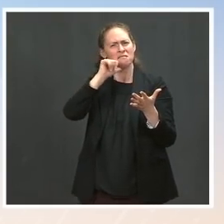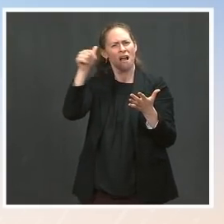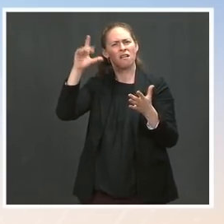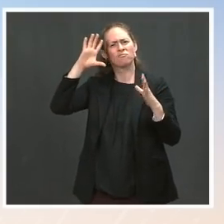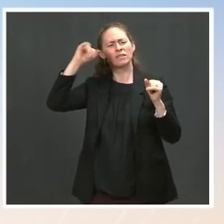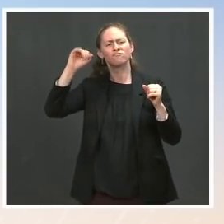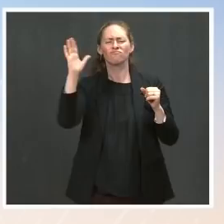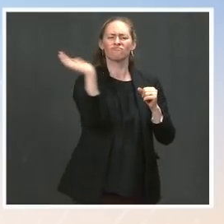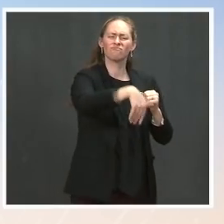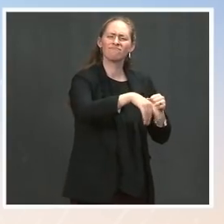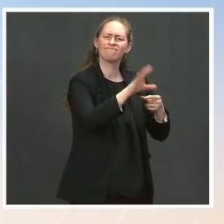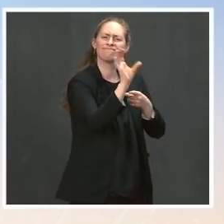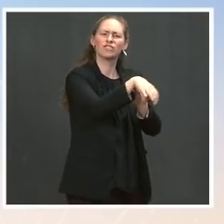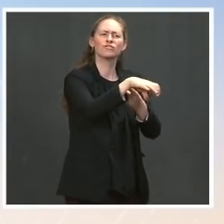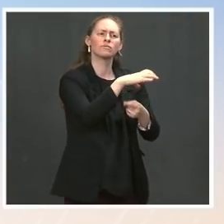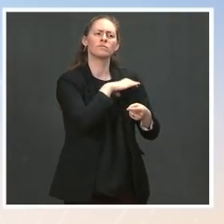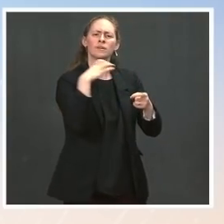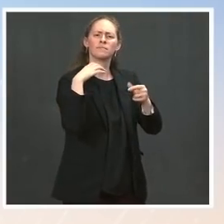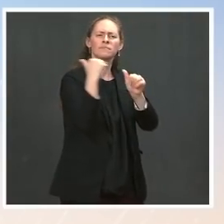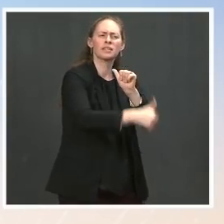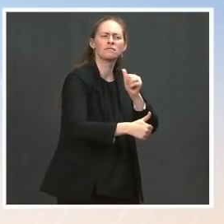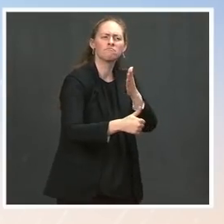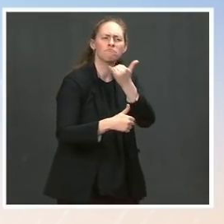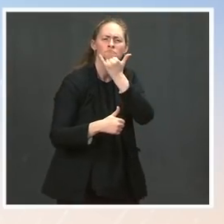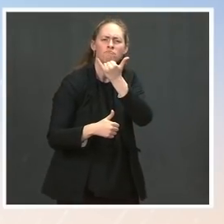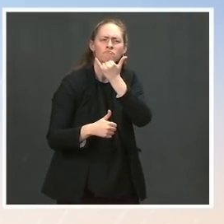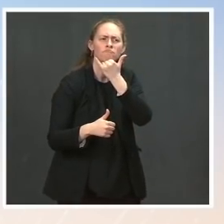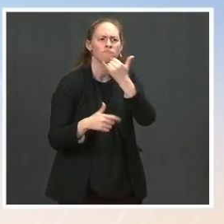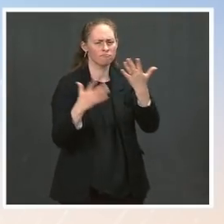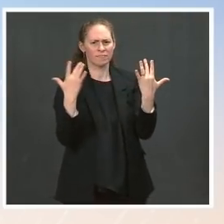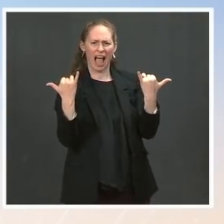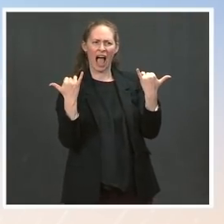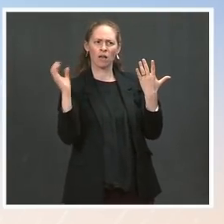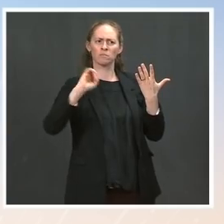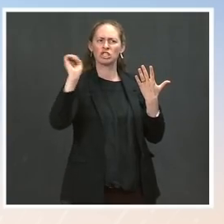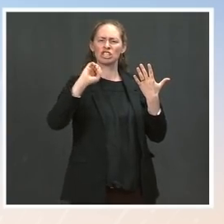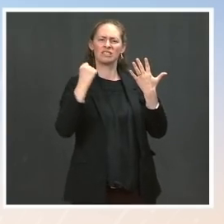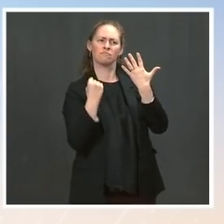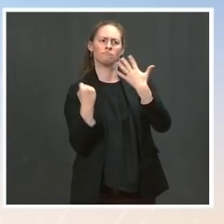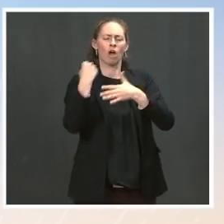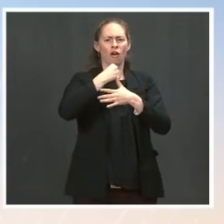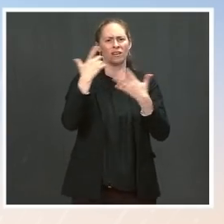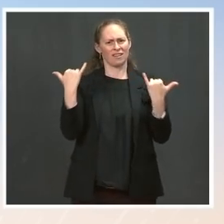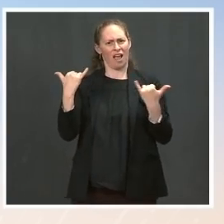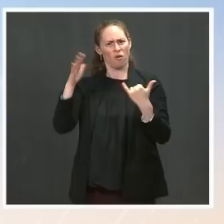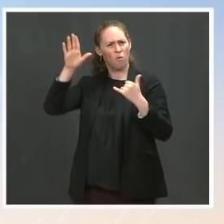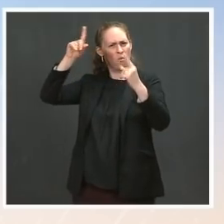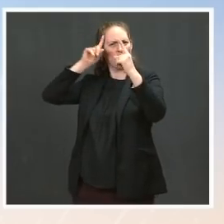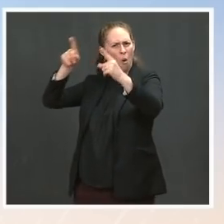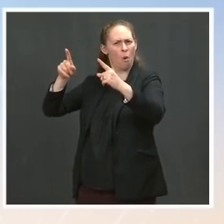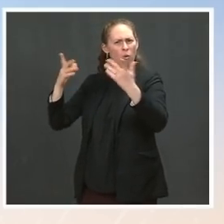sort of, rise on the list of your priorities? You obviously have a very full plate. Ms. Psaki: We do. But I would say that the President